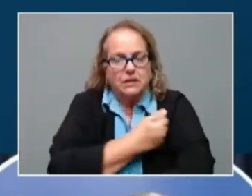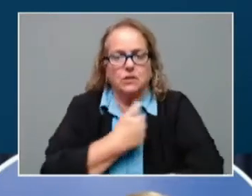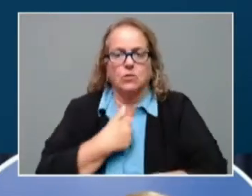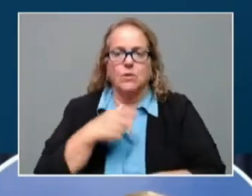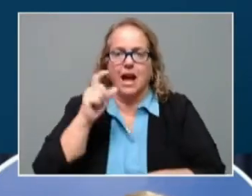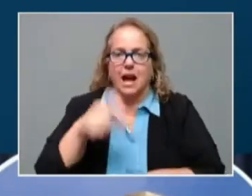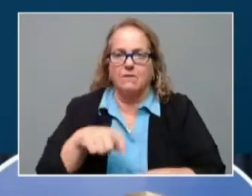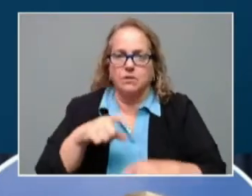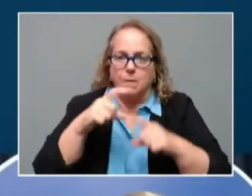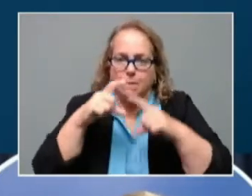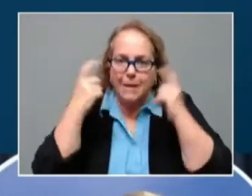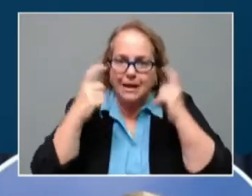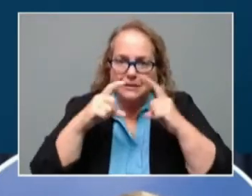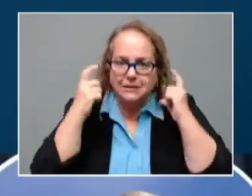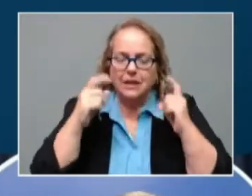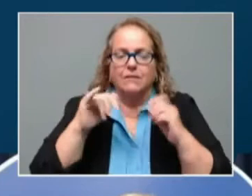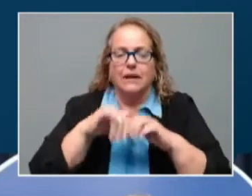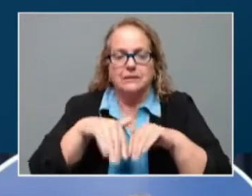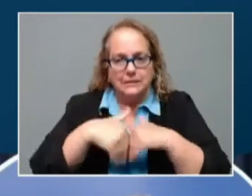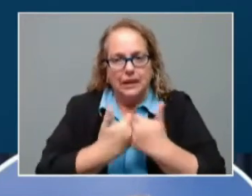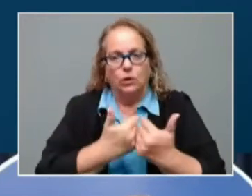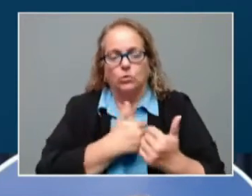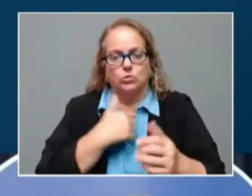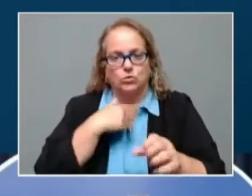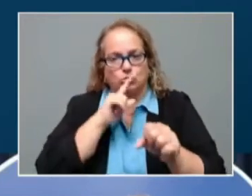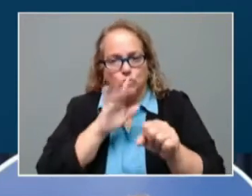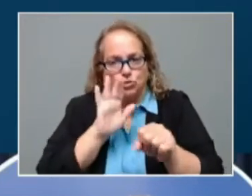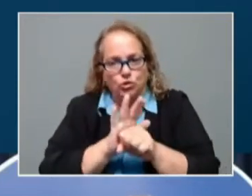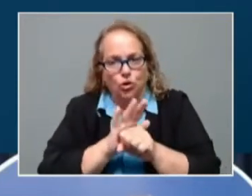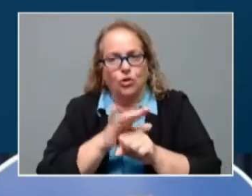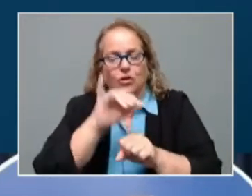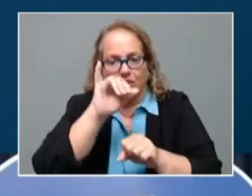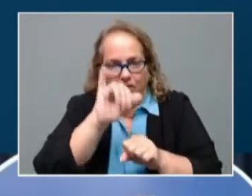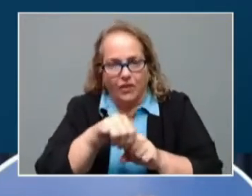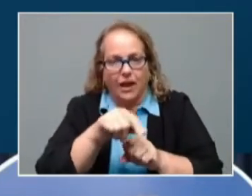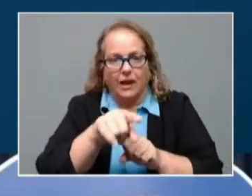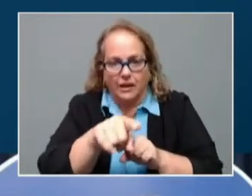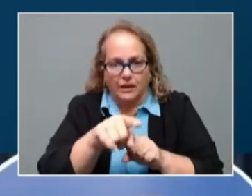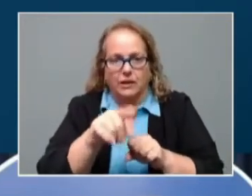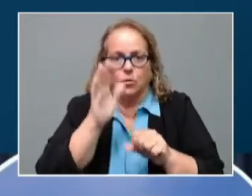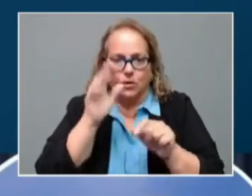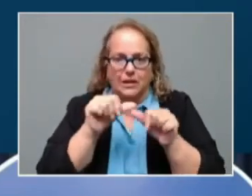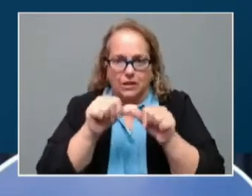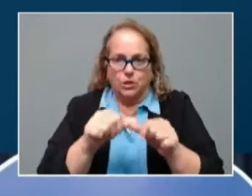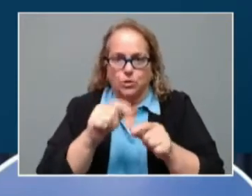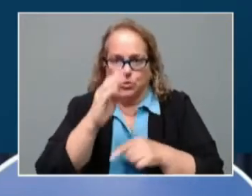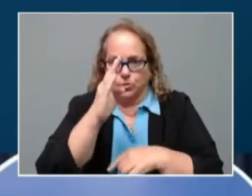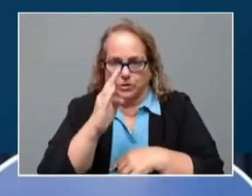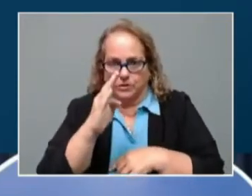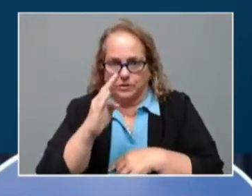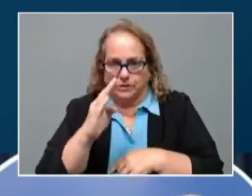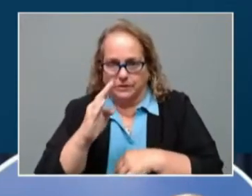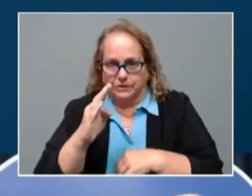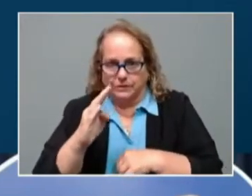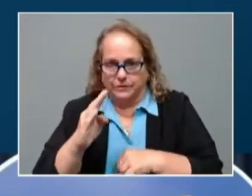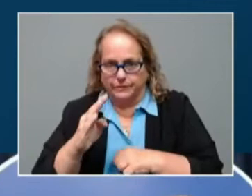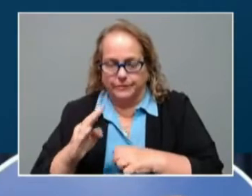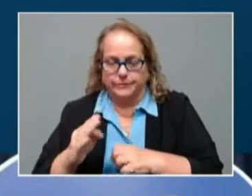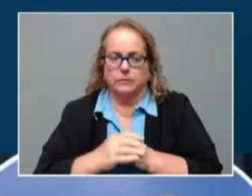how we ensure that that line continues to decrease. Um I see you census is a